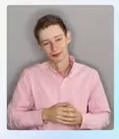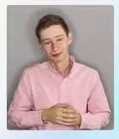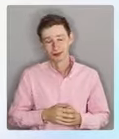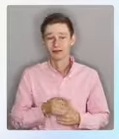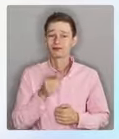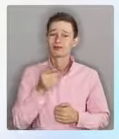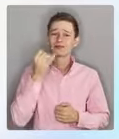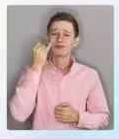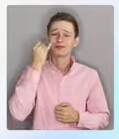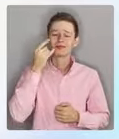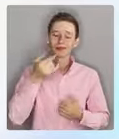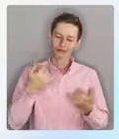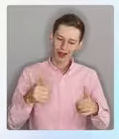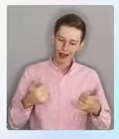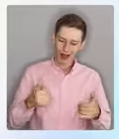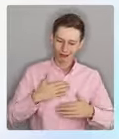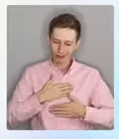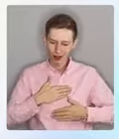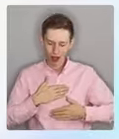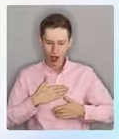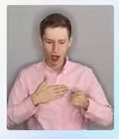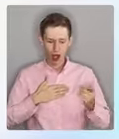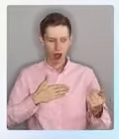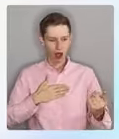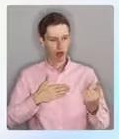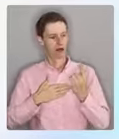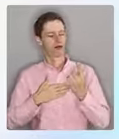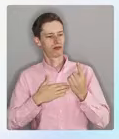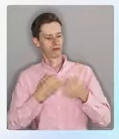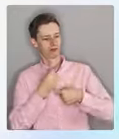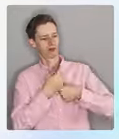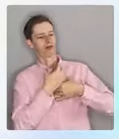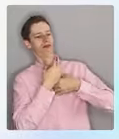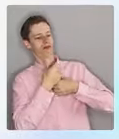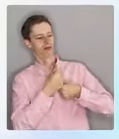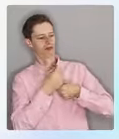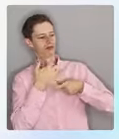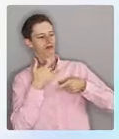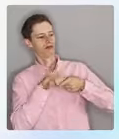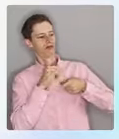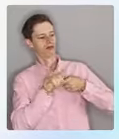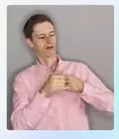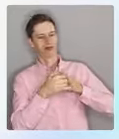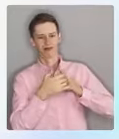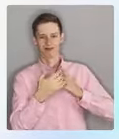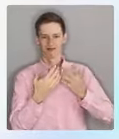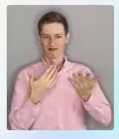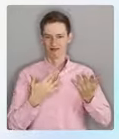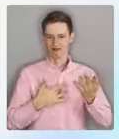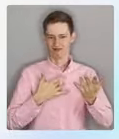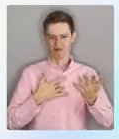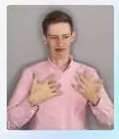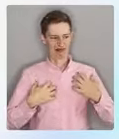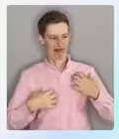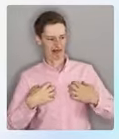You're playing a game, and suddenly the gaming banter has gone too far to the point of harassment.